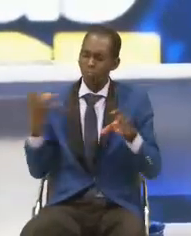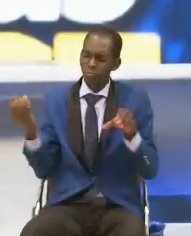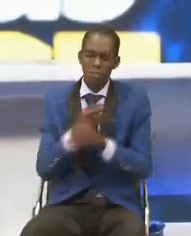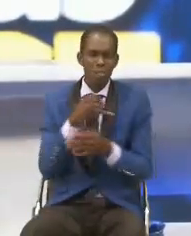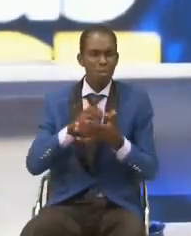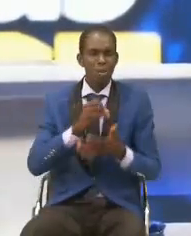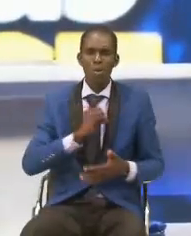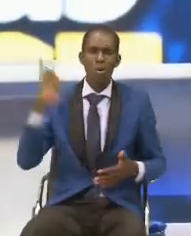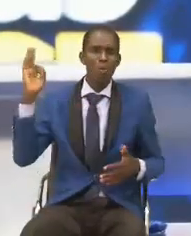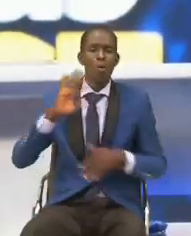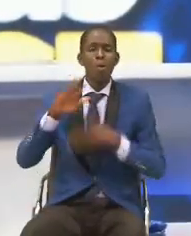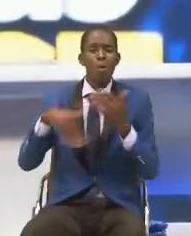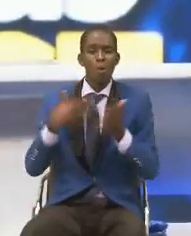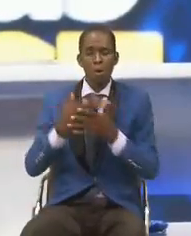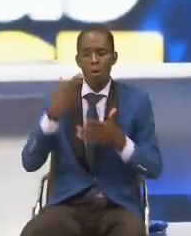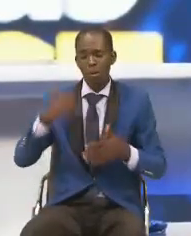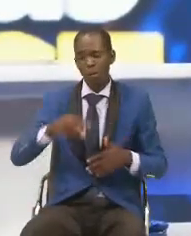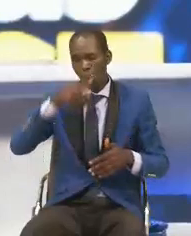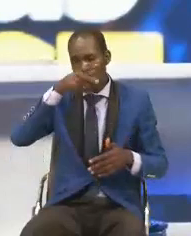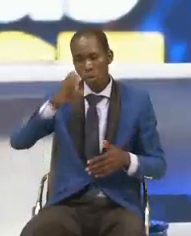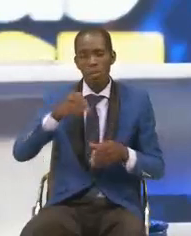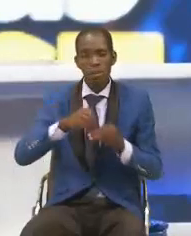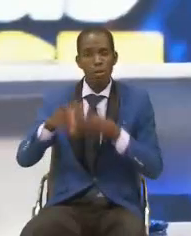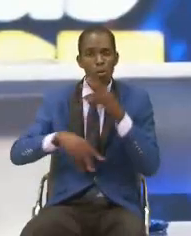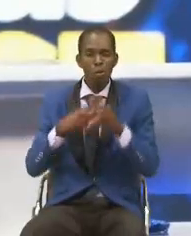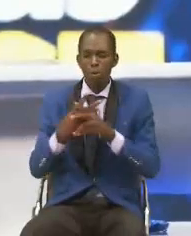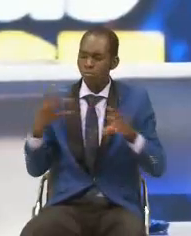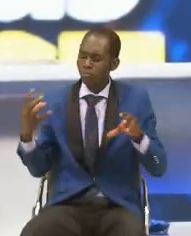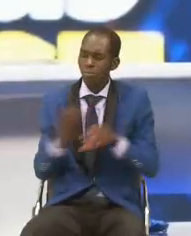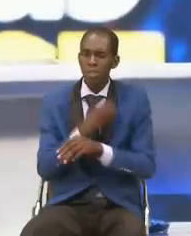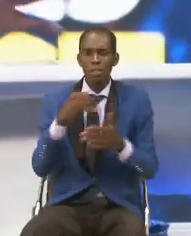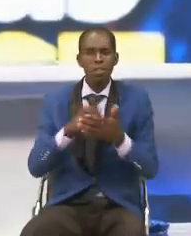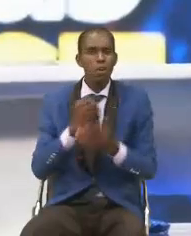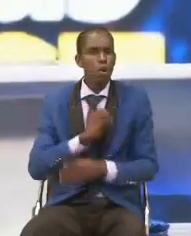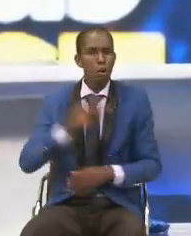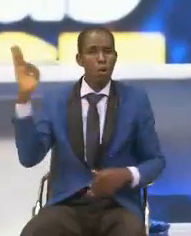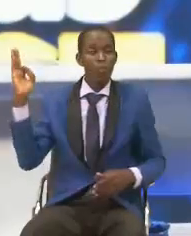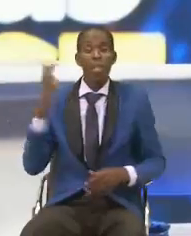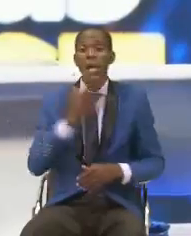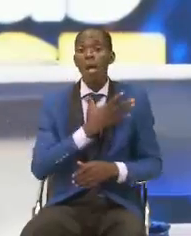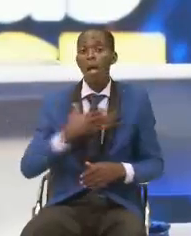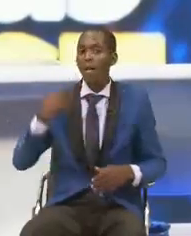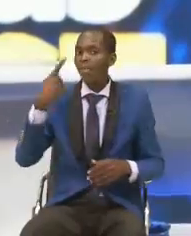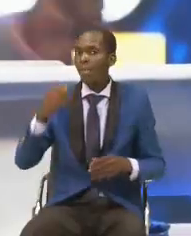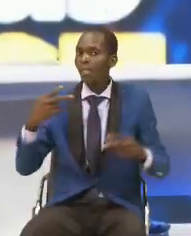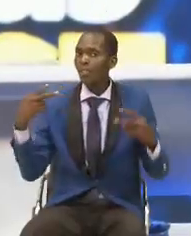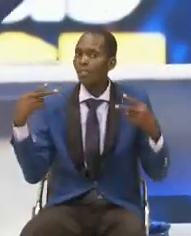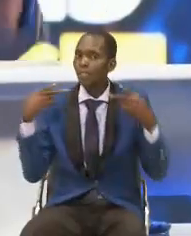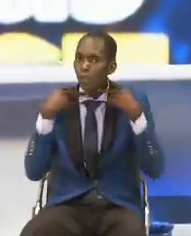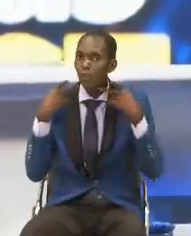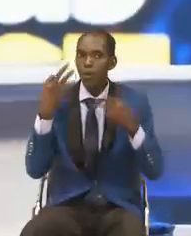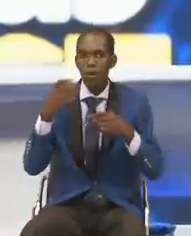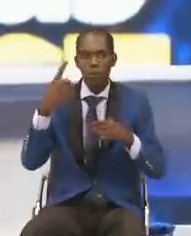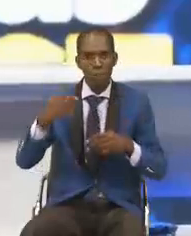the sickness of the world you shake it off and all the pollutions of the world you shake them up and